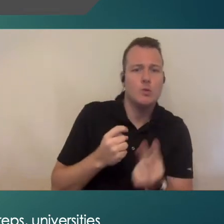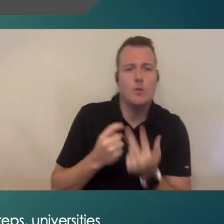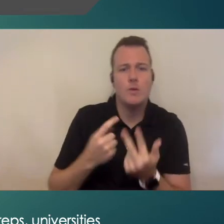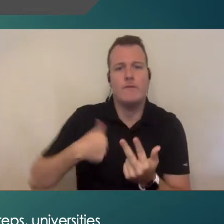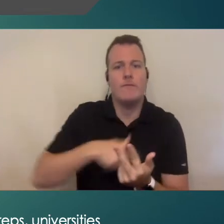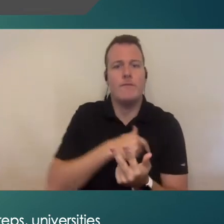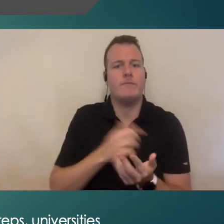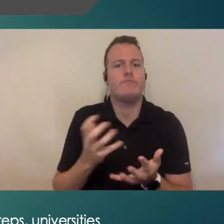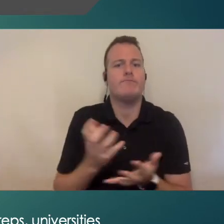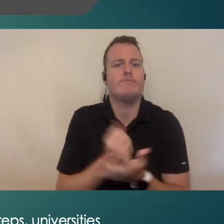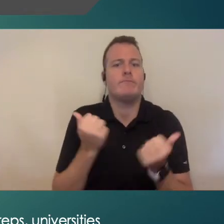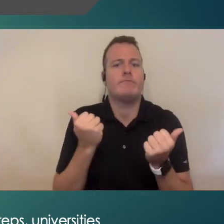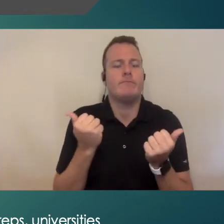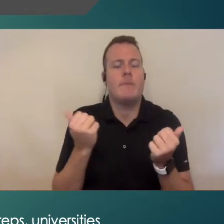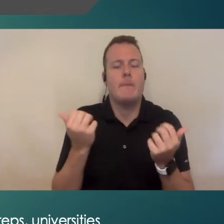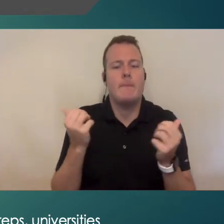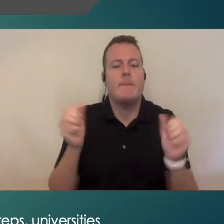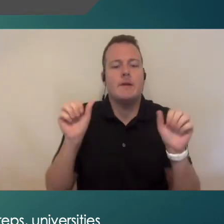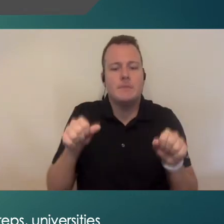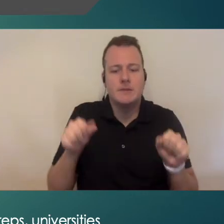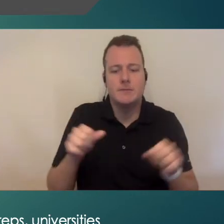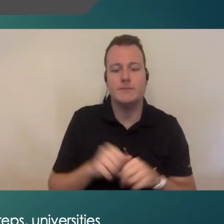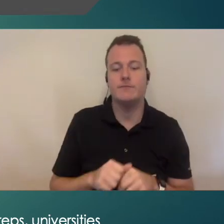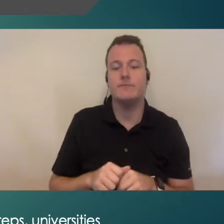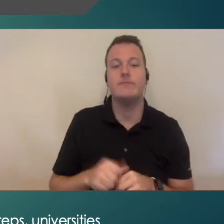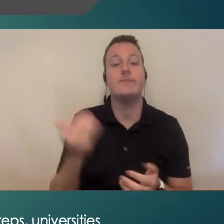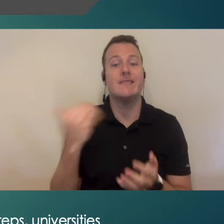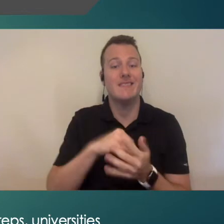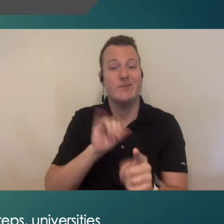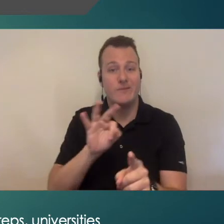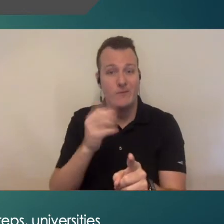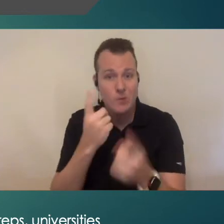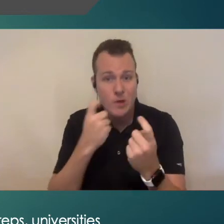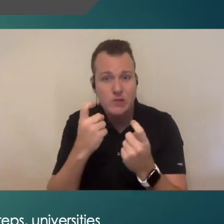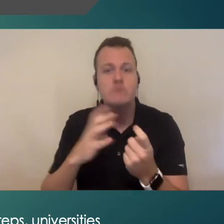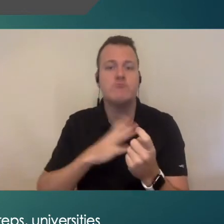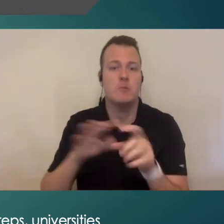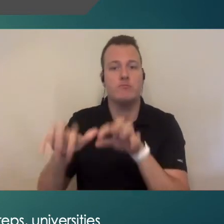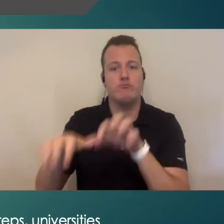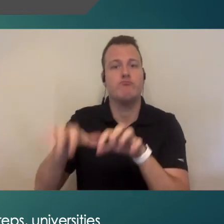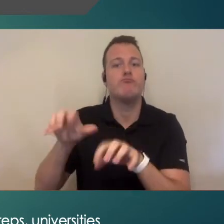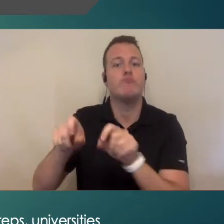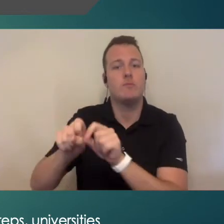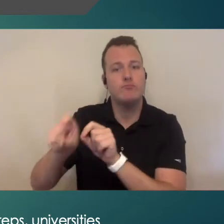Please remember, as Ms. Czuhajewski, said to type your questions in as we go,